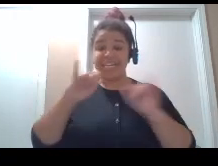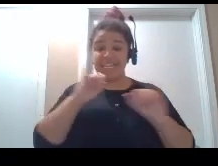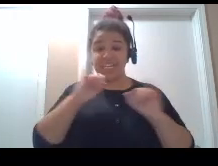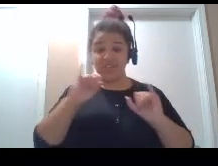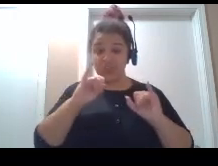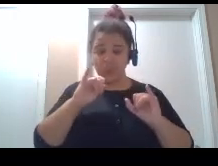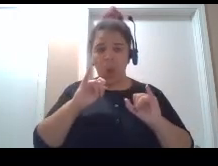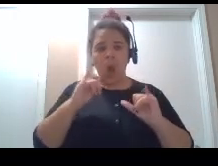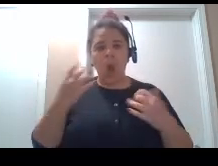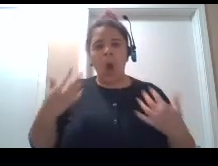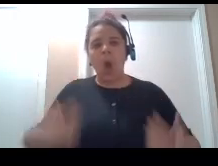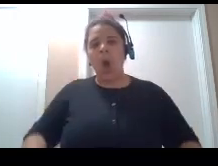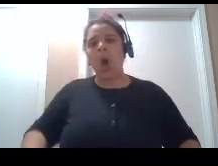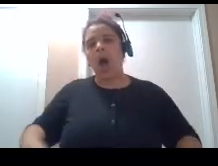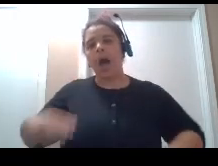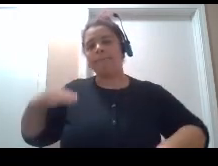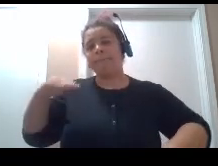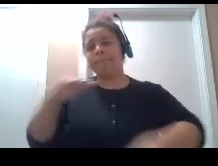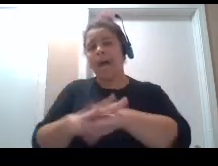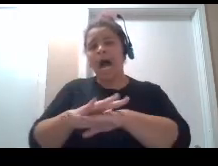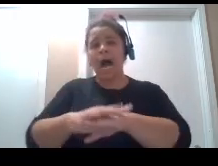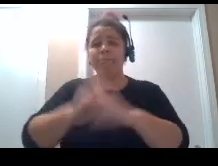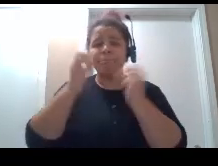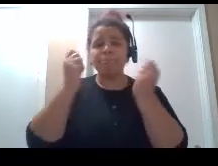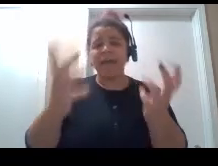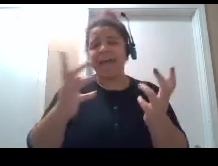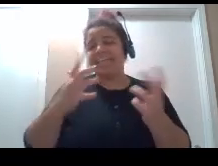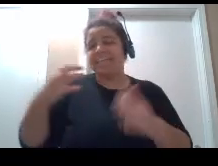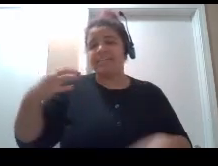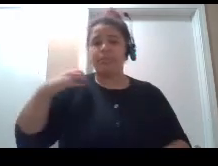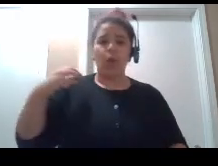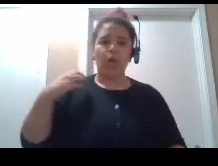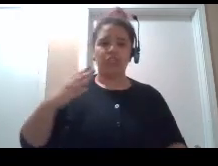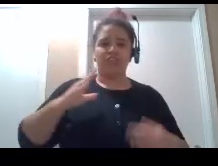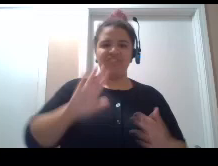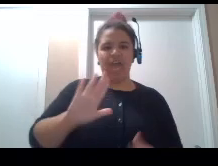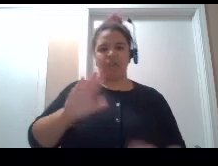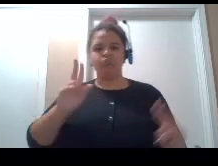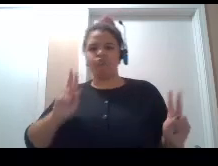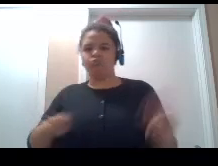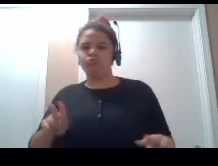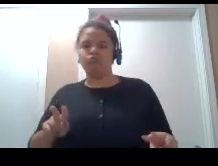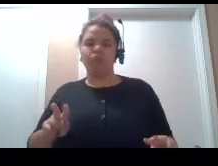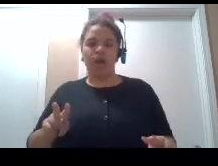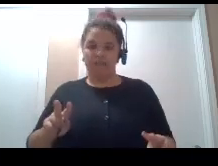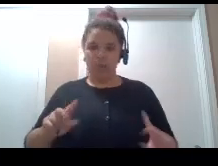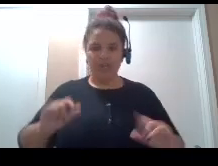Interview Tip Sheet can help prepare the candidate to better be prepared for this type of interview.